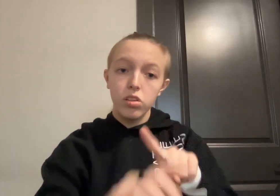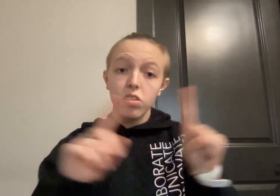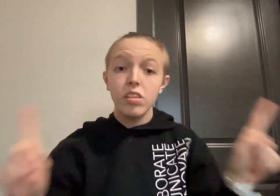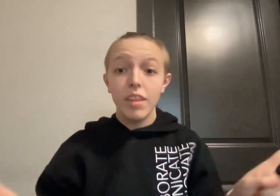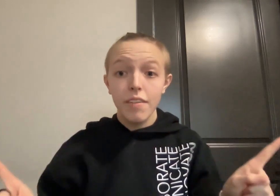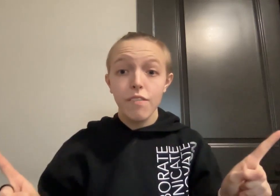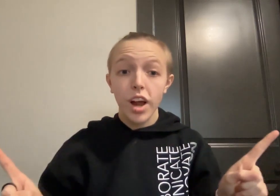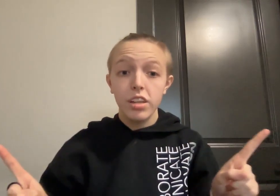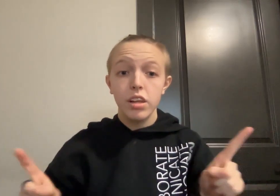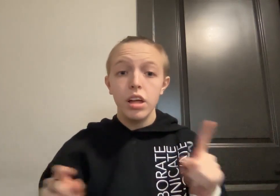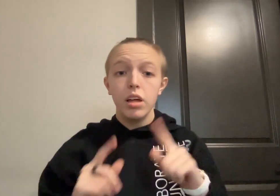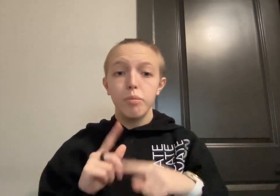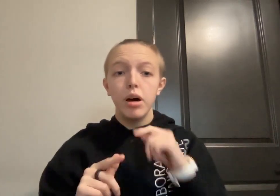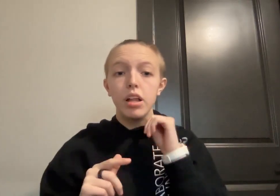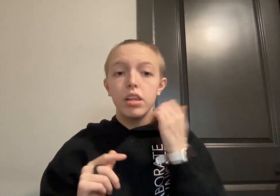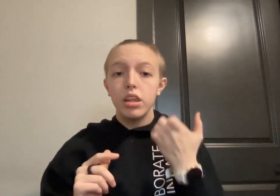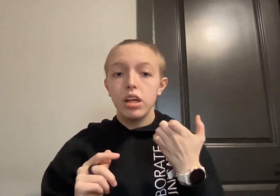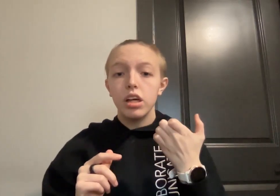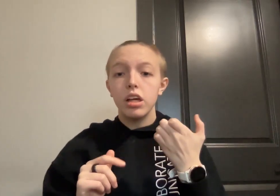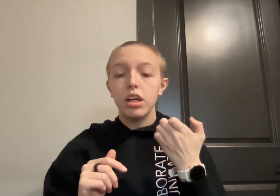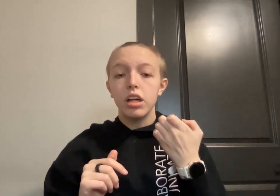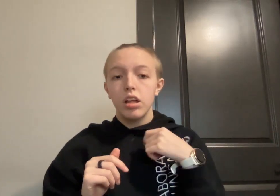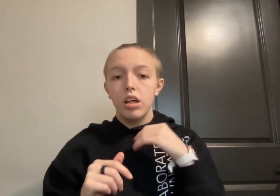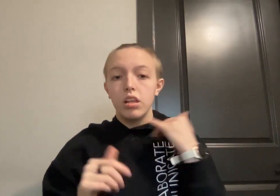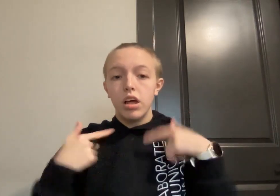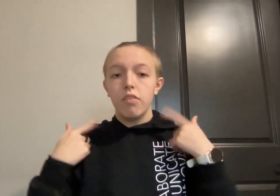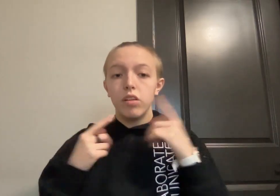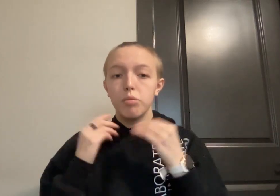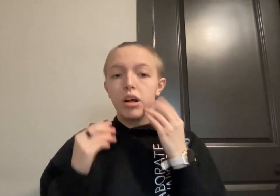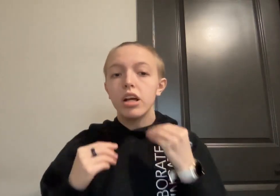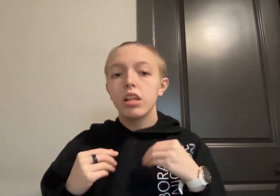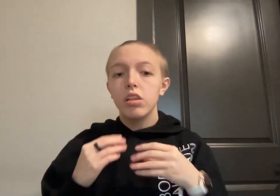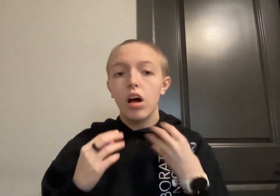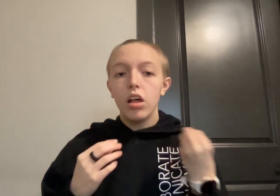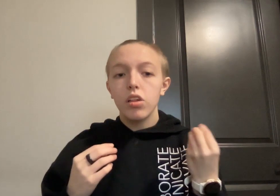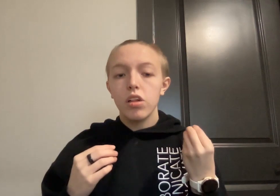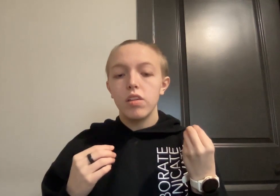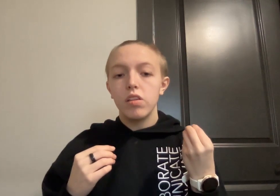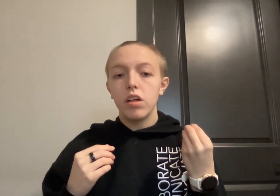very different, but the life experiences